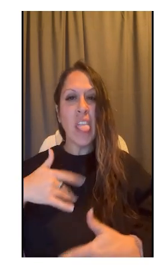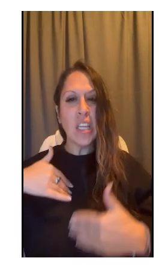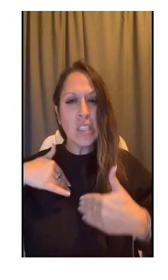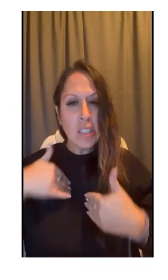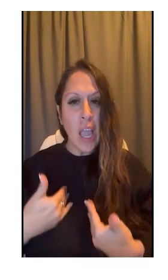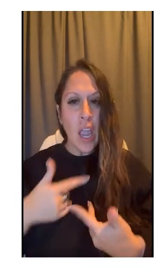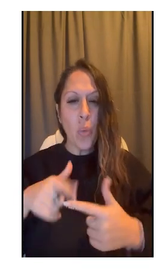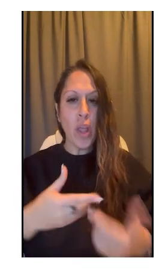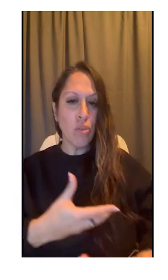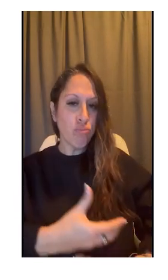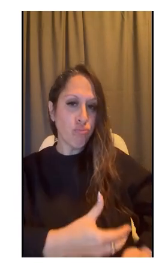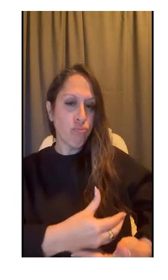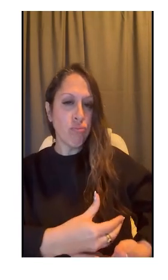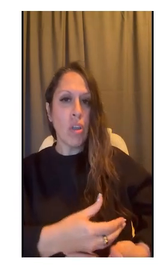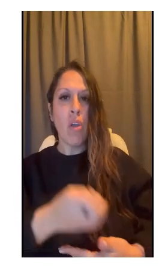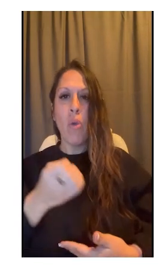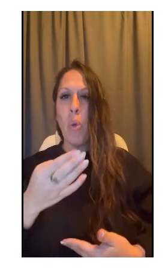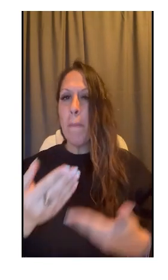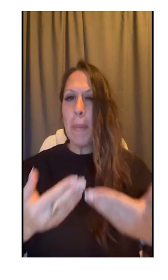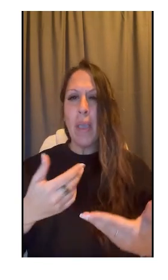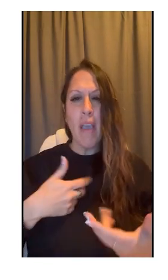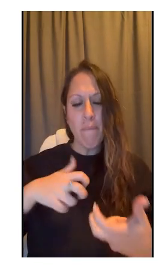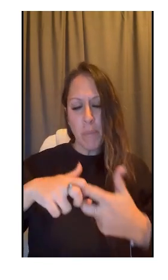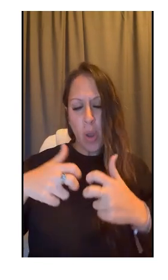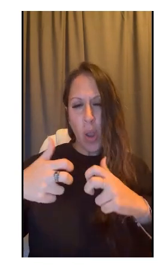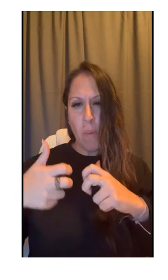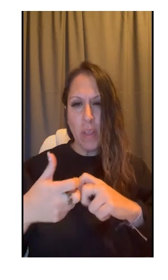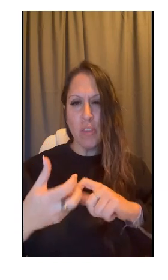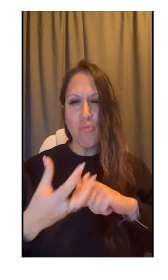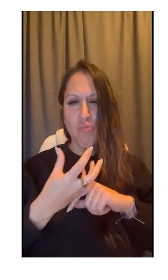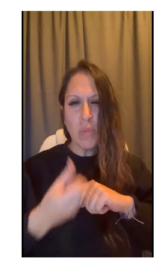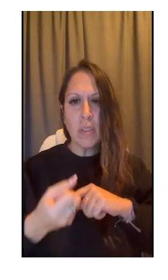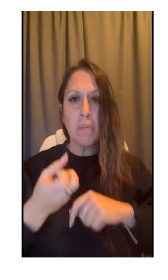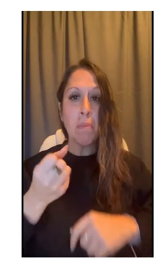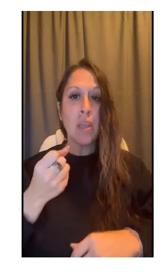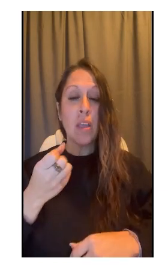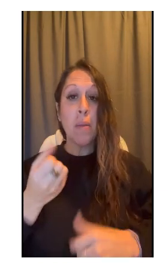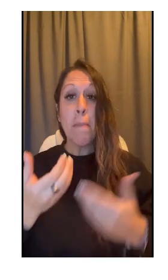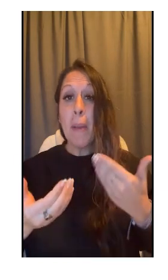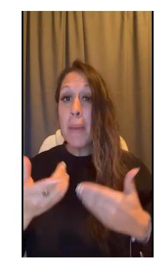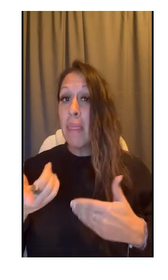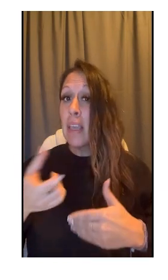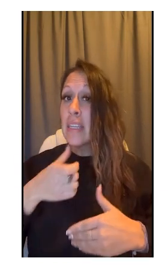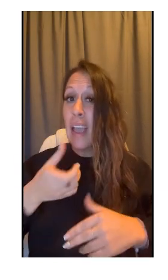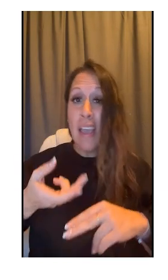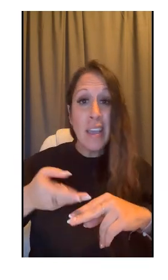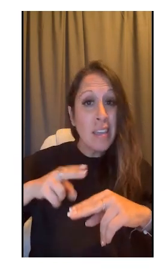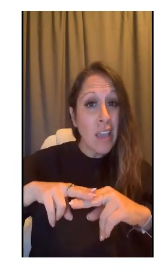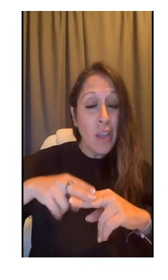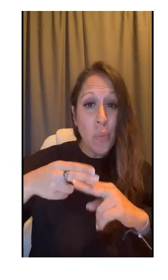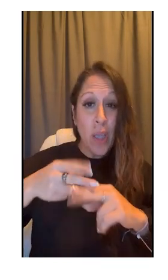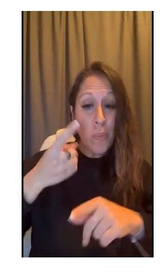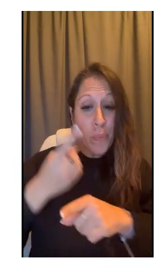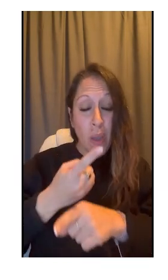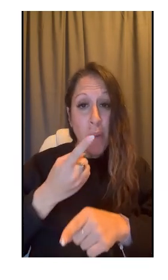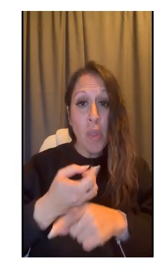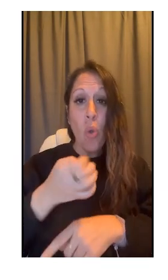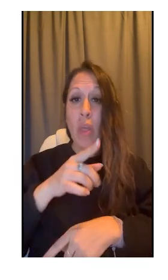therefore might have trouble getting the milk out so they might not gain weight properly or fall asleep at the breast.